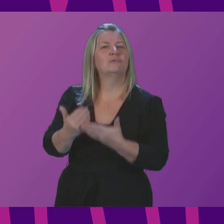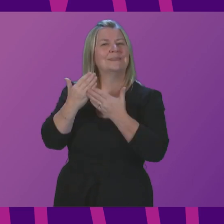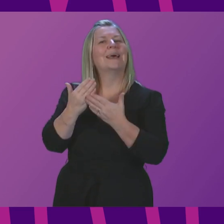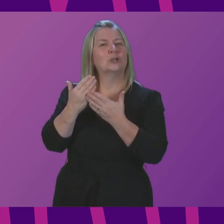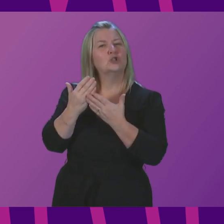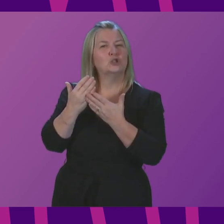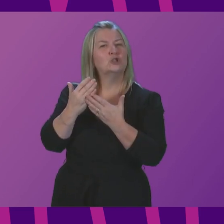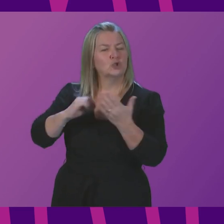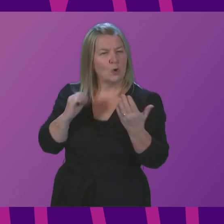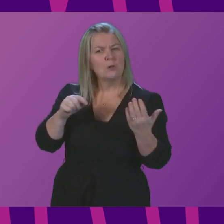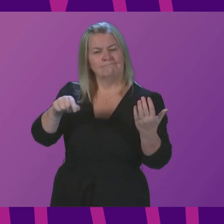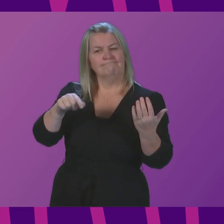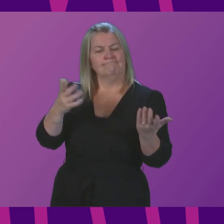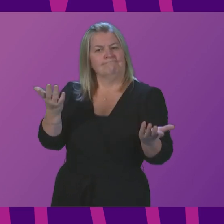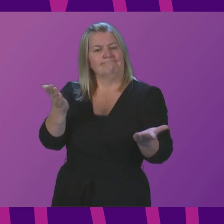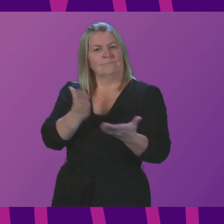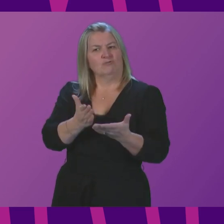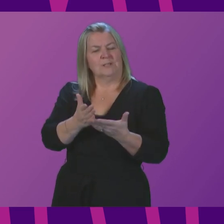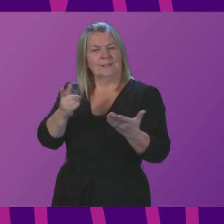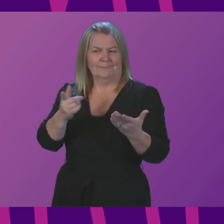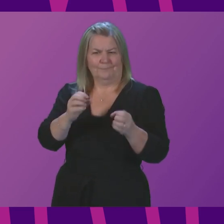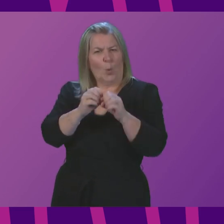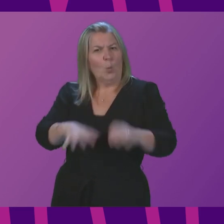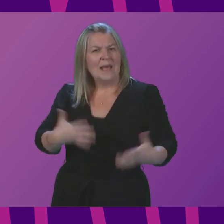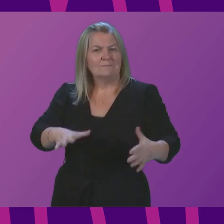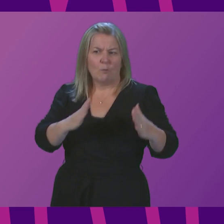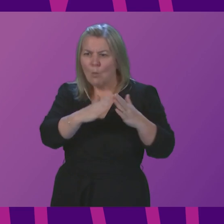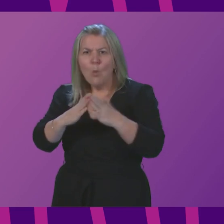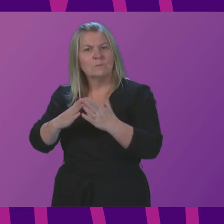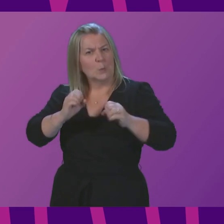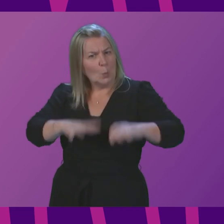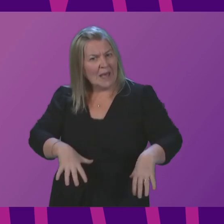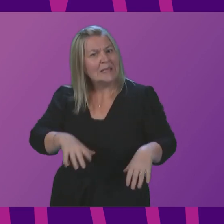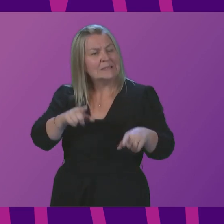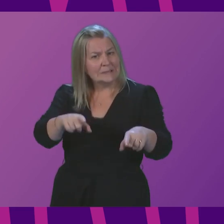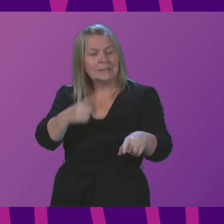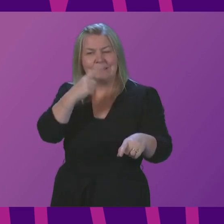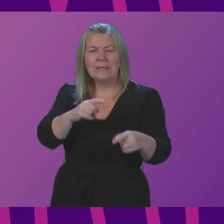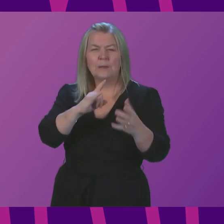waste from Scotland, resulting in Saica Natur UK Limited being fined £20,000.